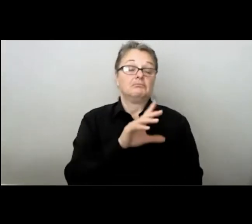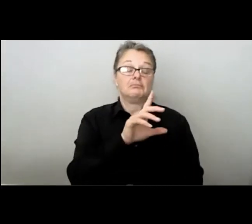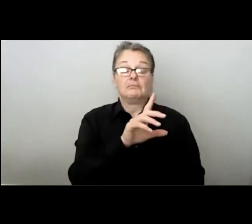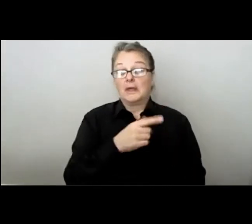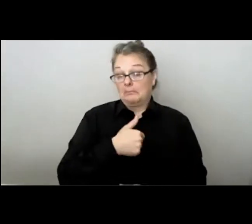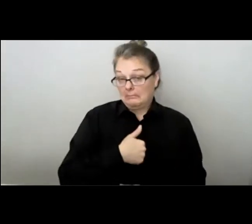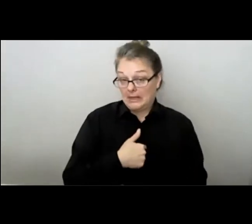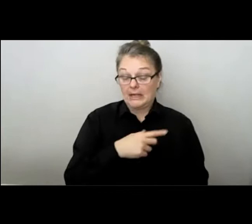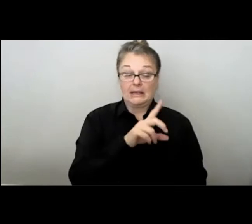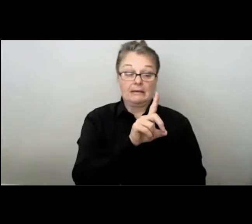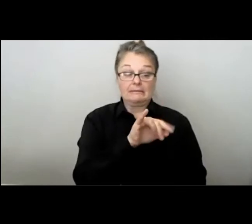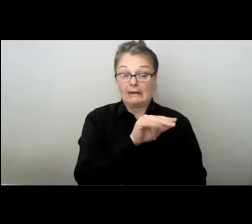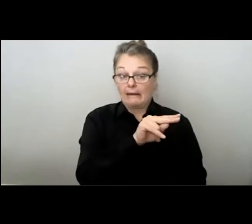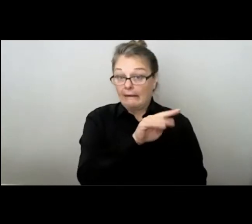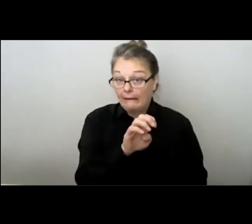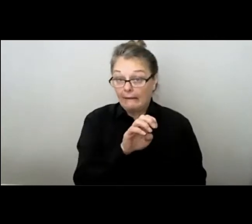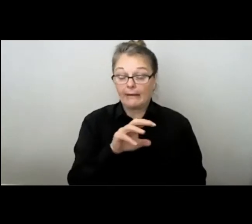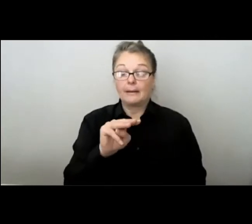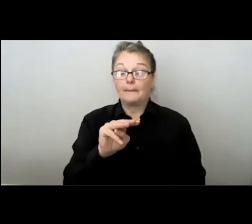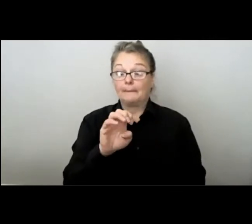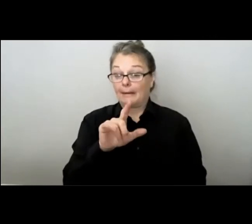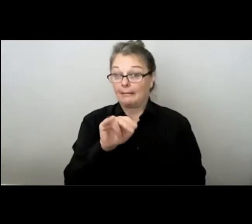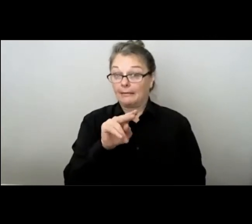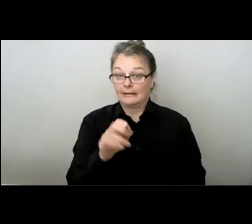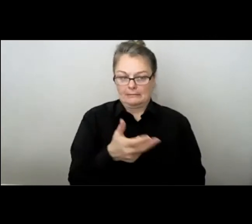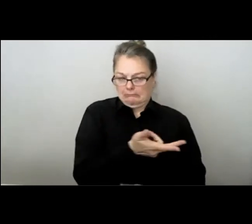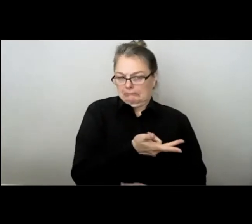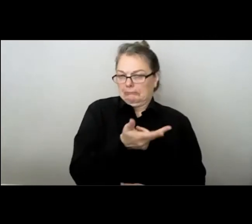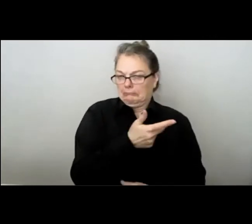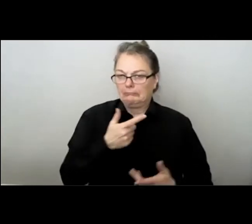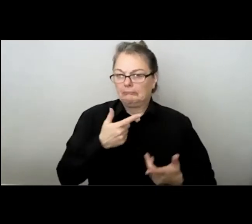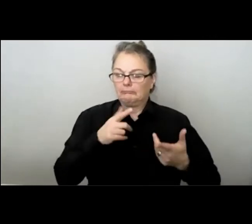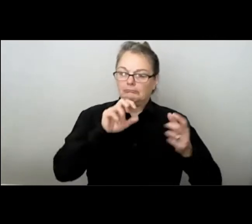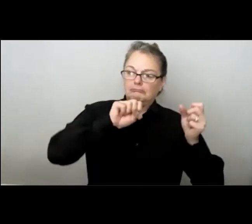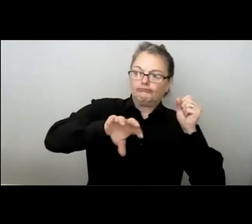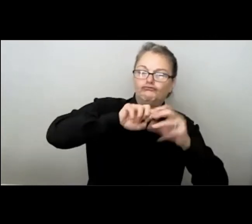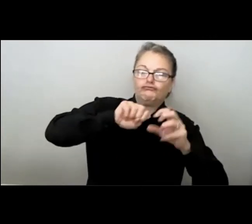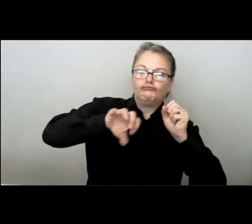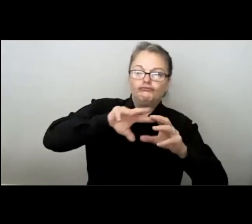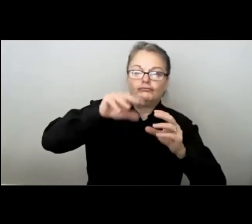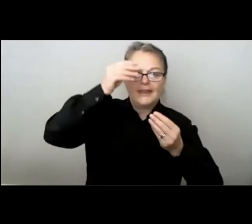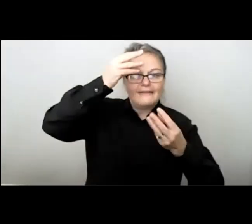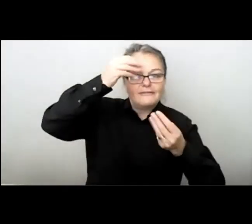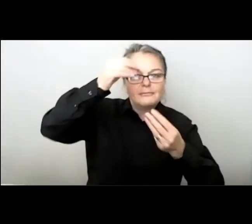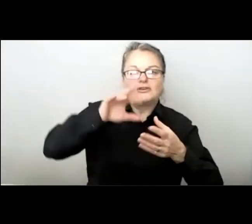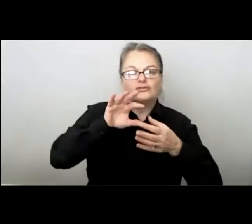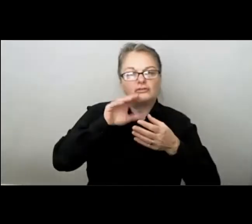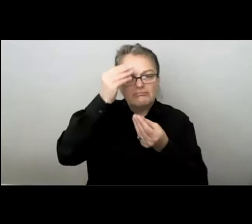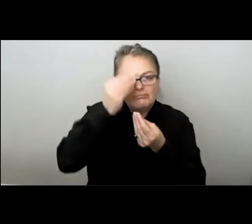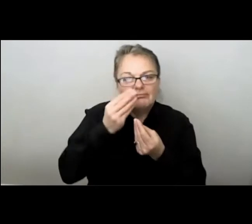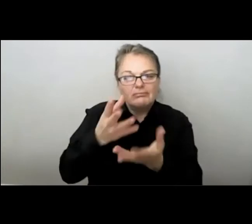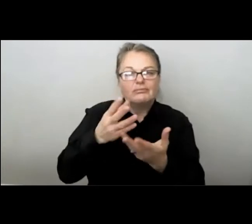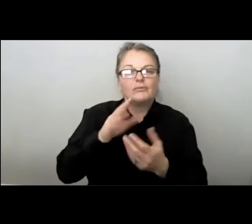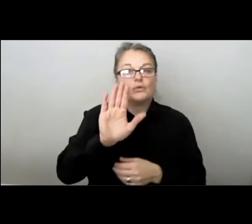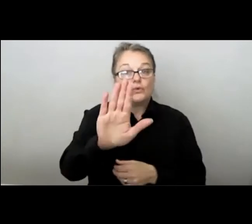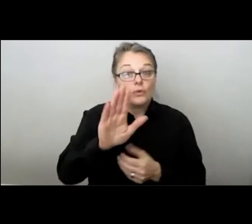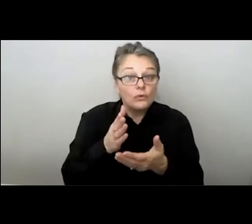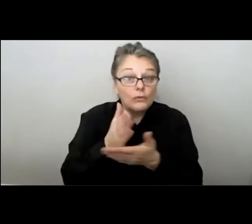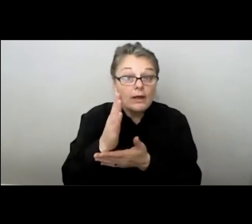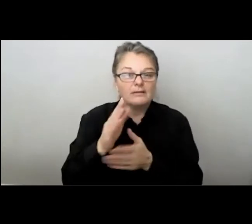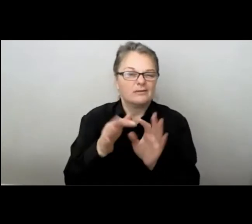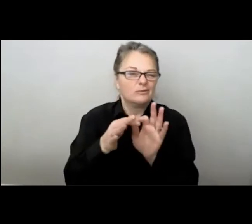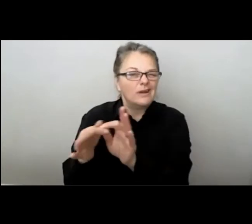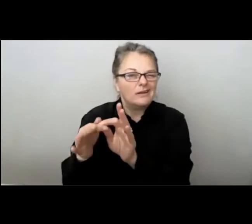AND DIANNE AND I ABOUT THE LEGAL INFORMATION ABOUT YOUR RIGHTS WHEN IT COMES TO EMPLOYMENT.